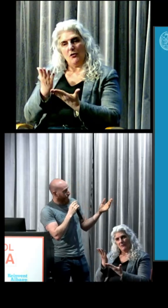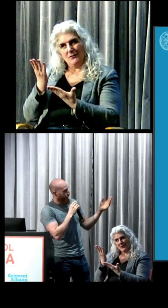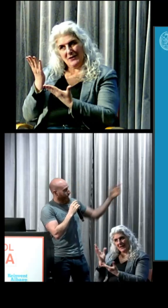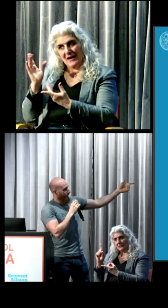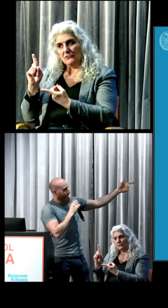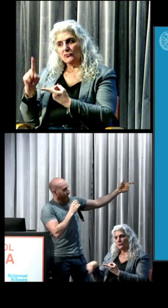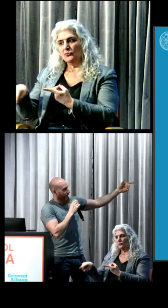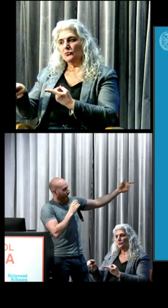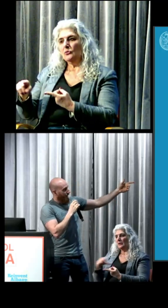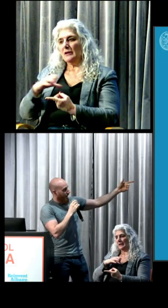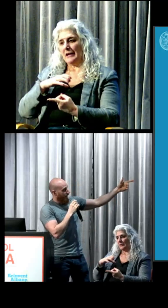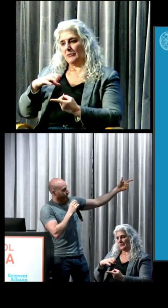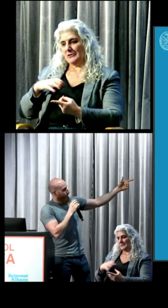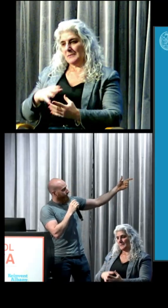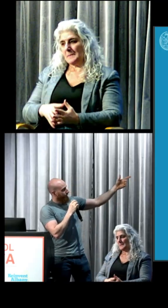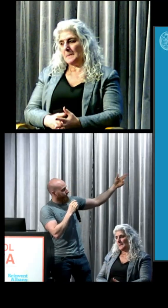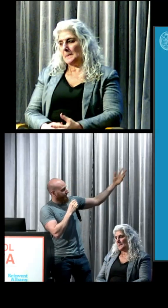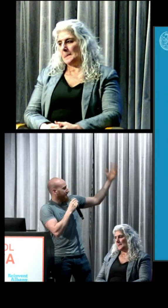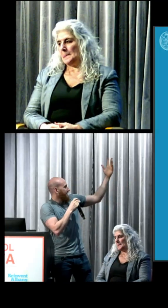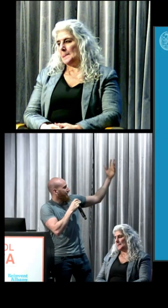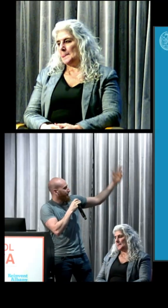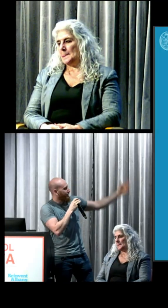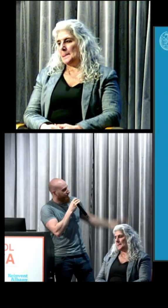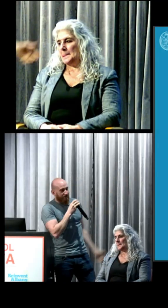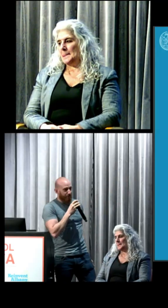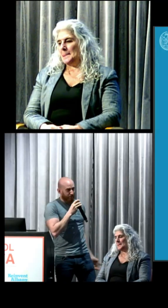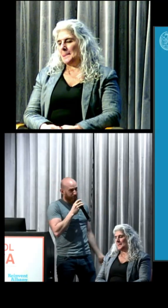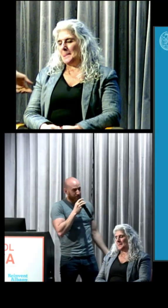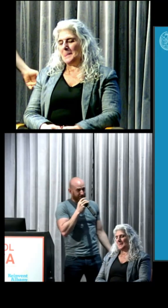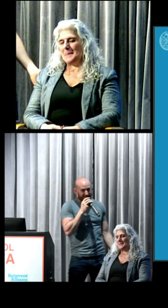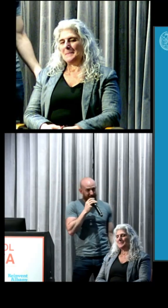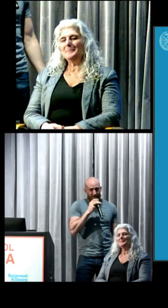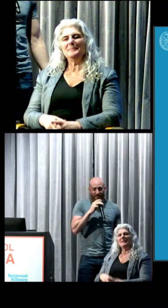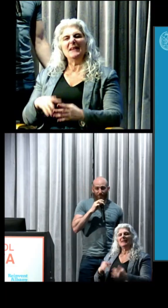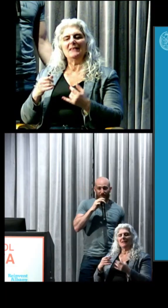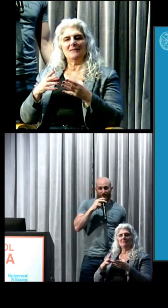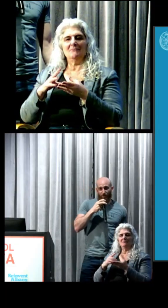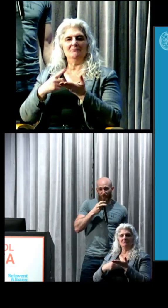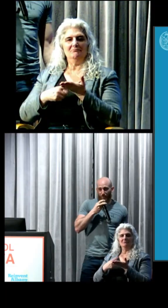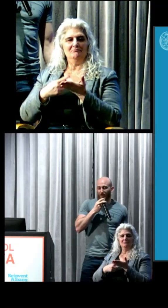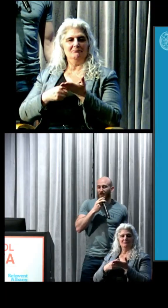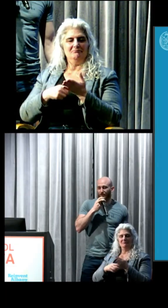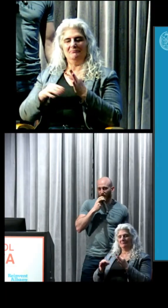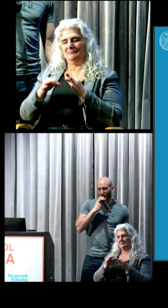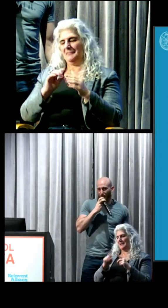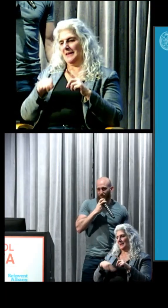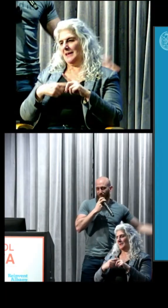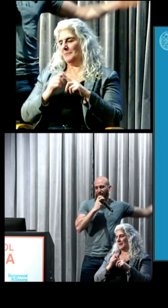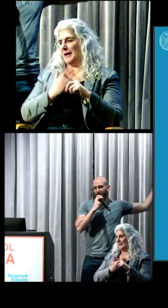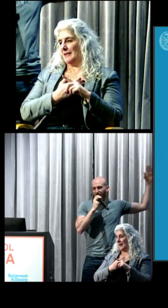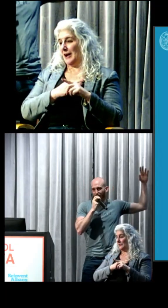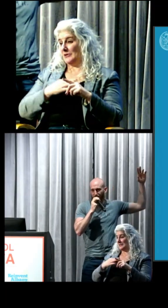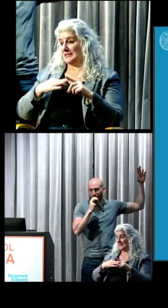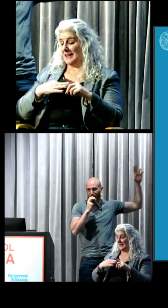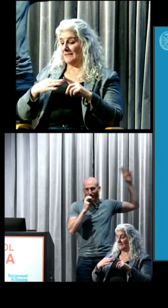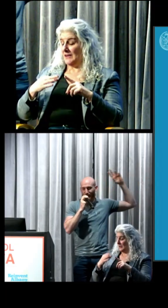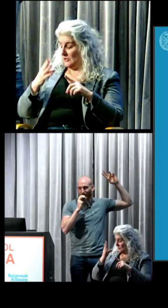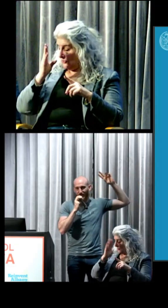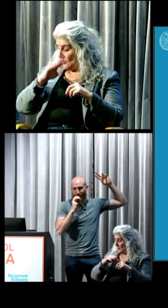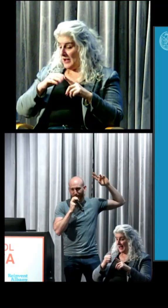whenever you put a hospital down on this play table, you could not recover from the waste that